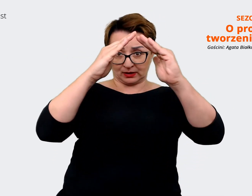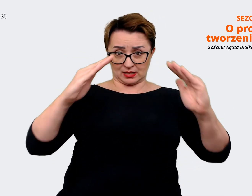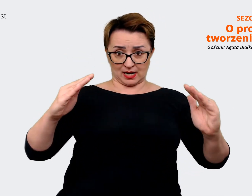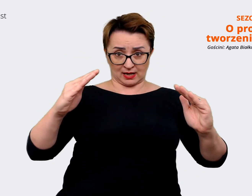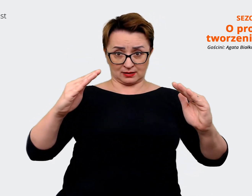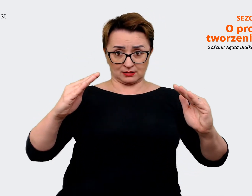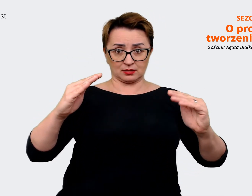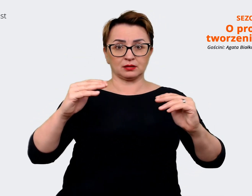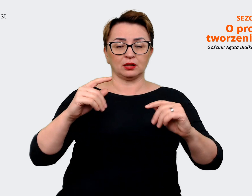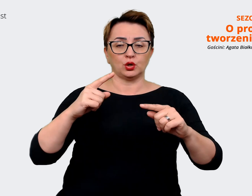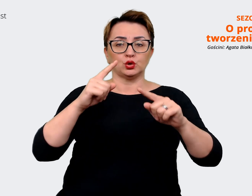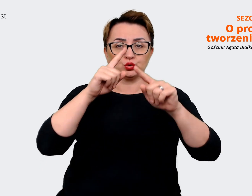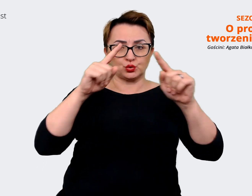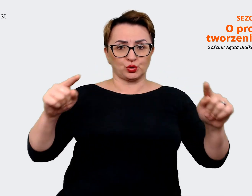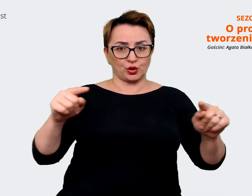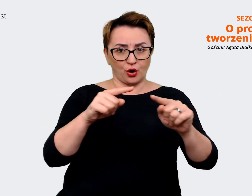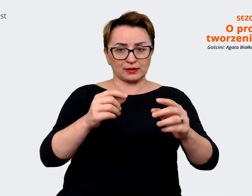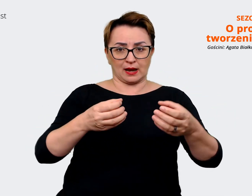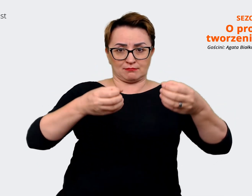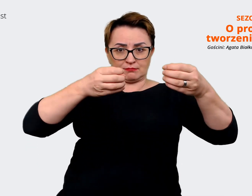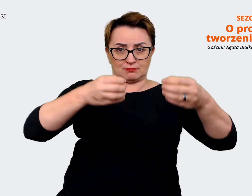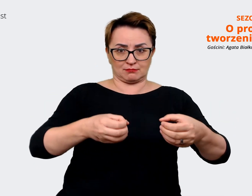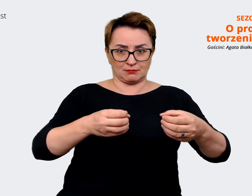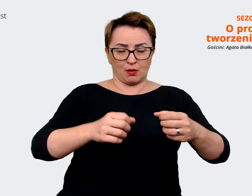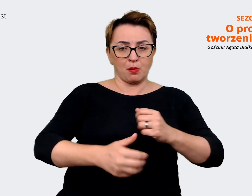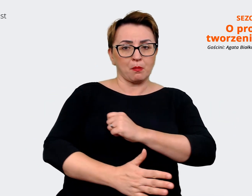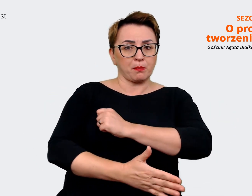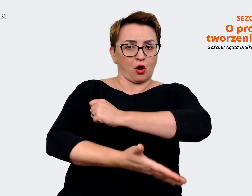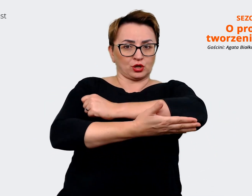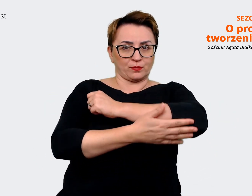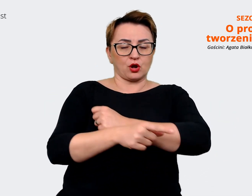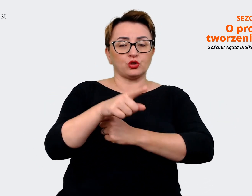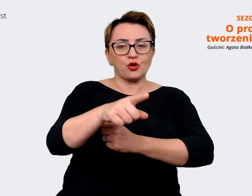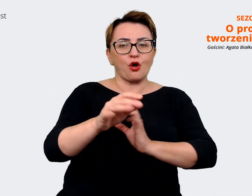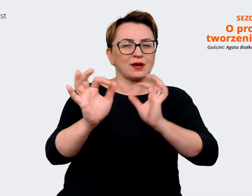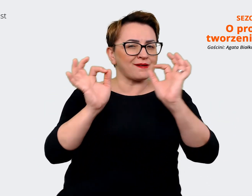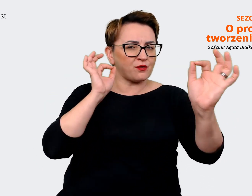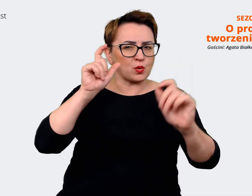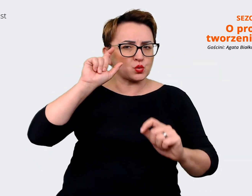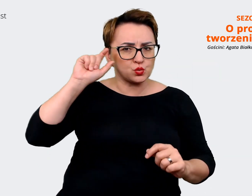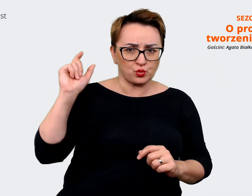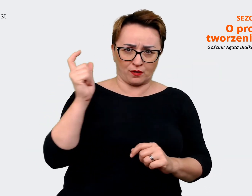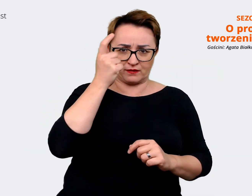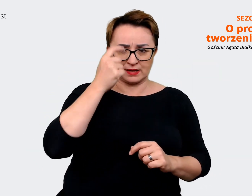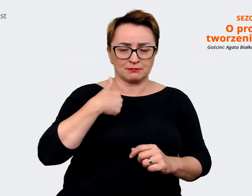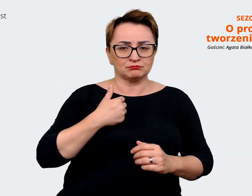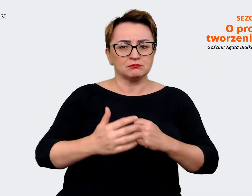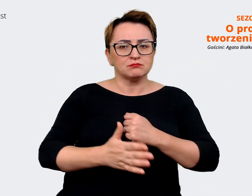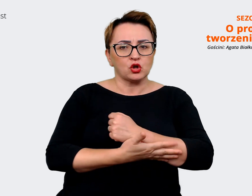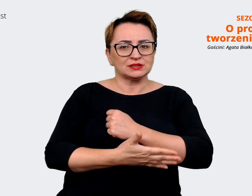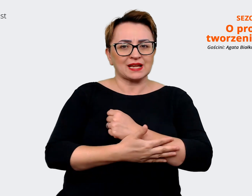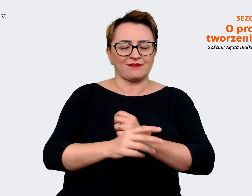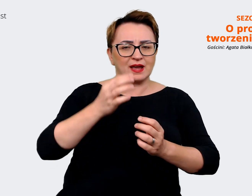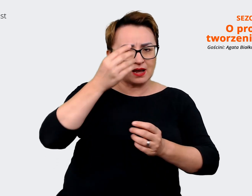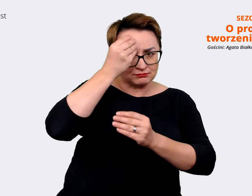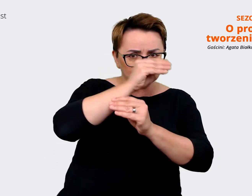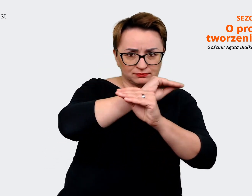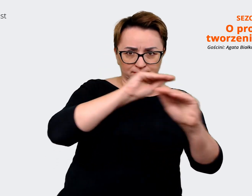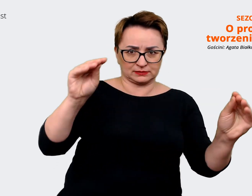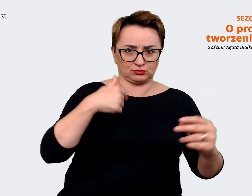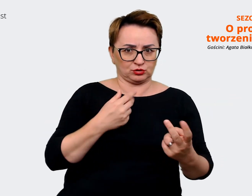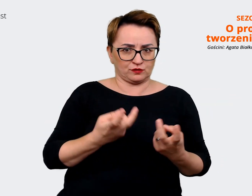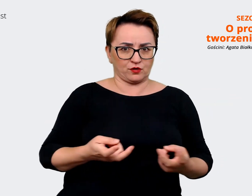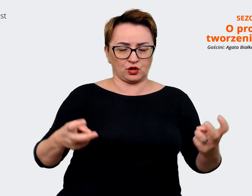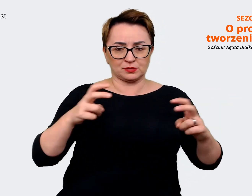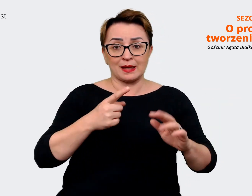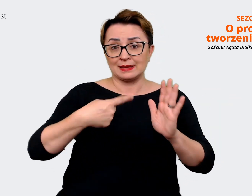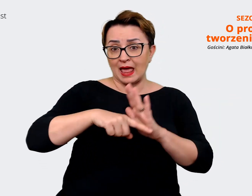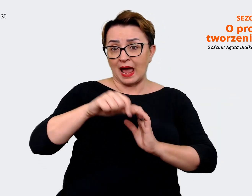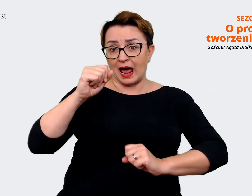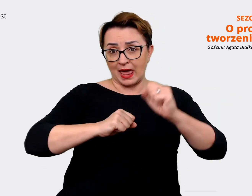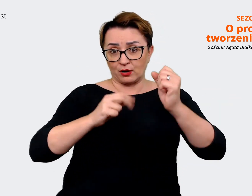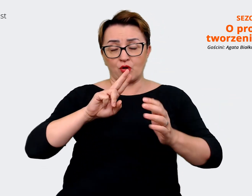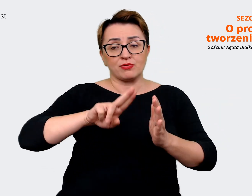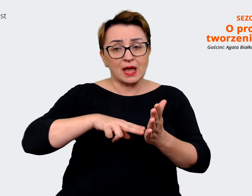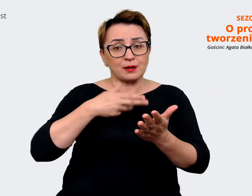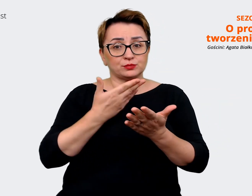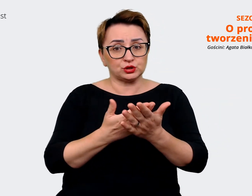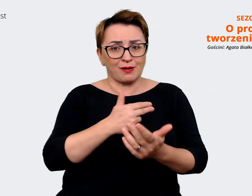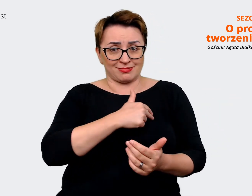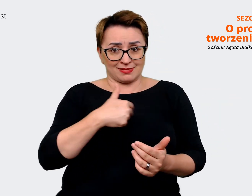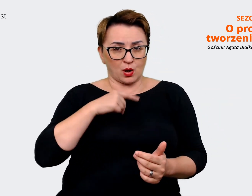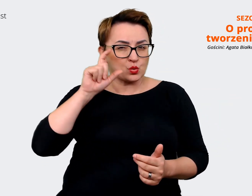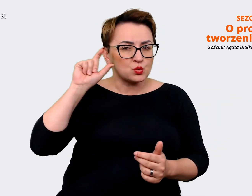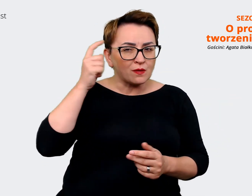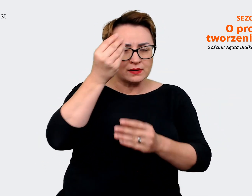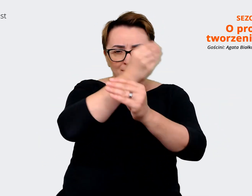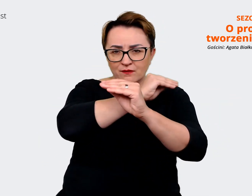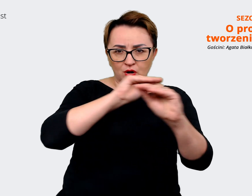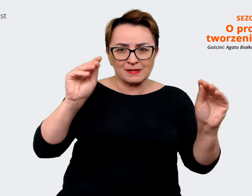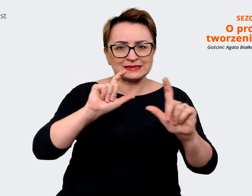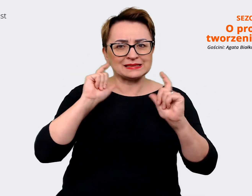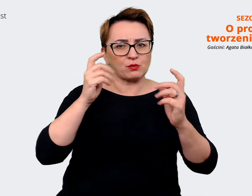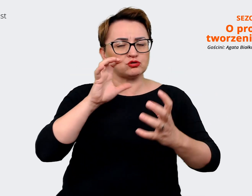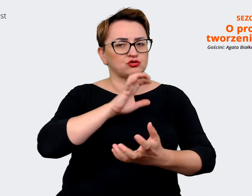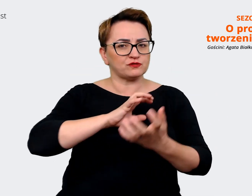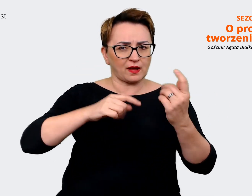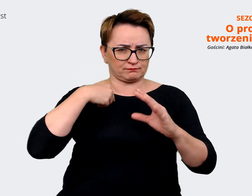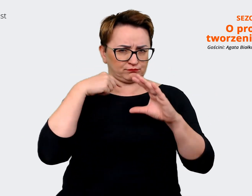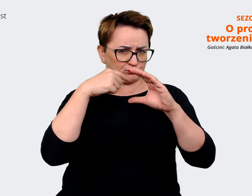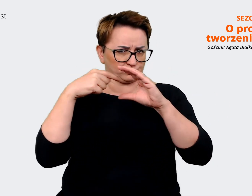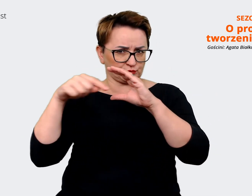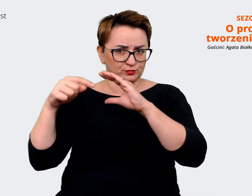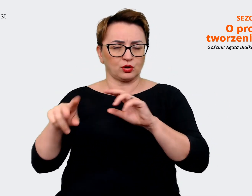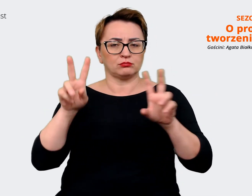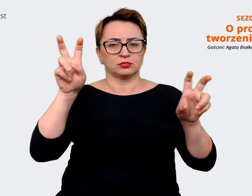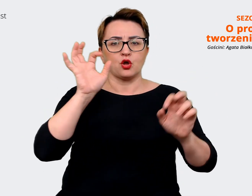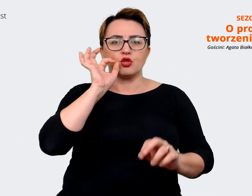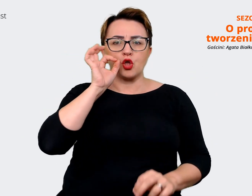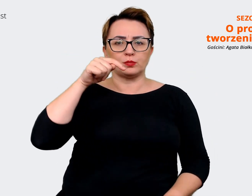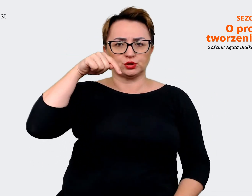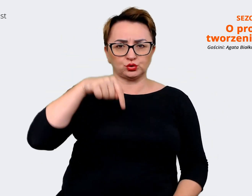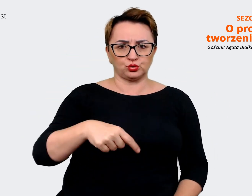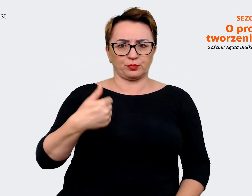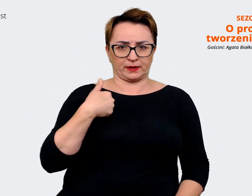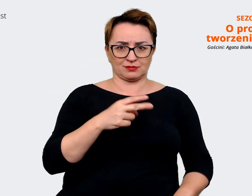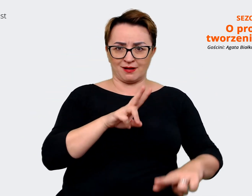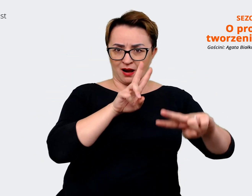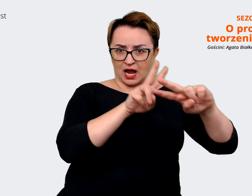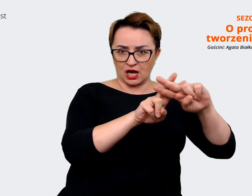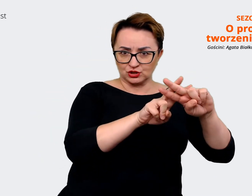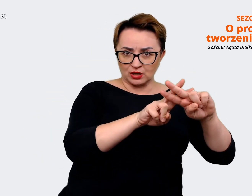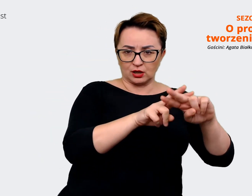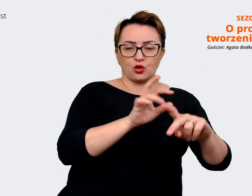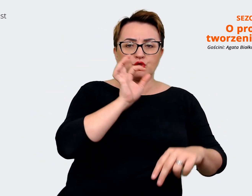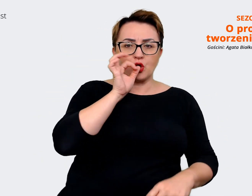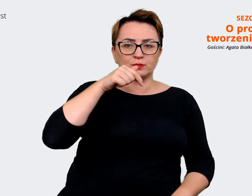These pillars are the key messages on which we base the content we create. For example, for Allegro, our roof, our main message we want to convey to the world is that it's #goodtobehere. This is a hashtag that has accompanied Allegro for years.